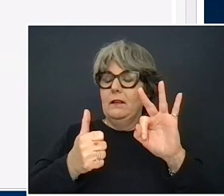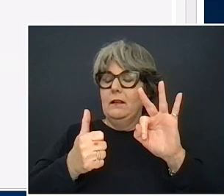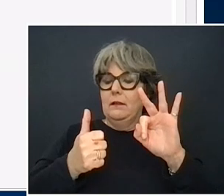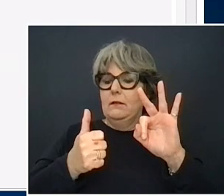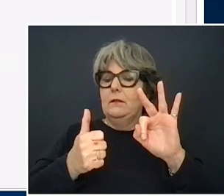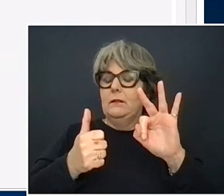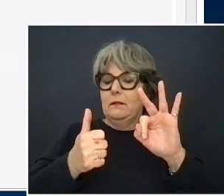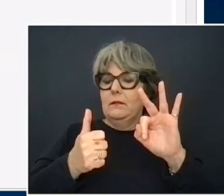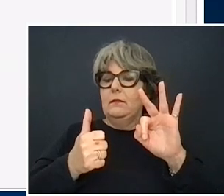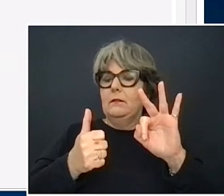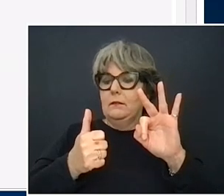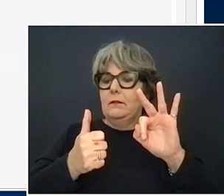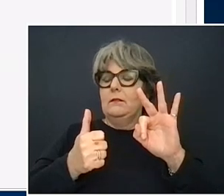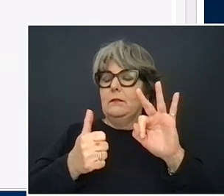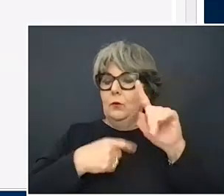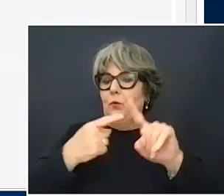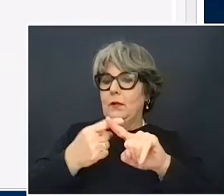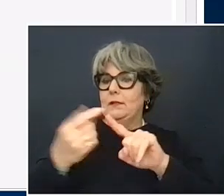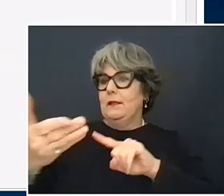they receive initial accreditation, they